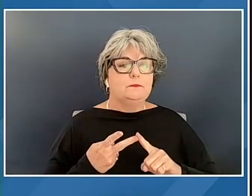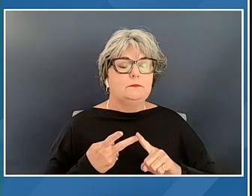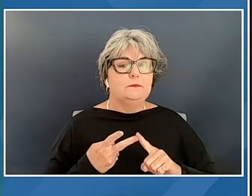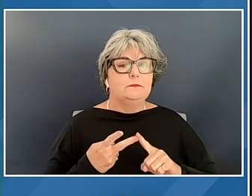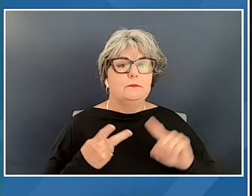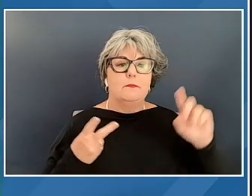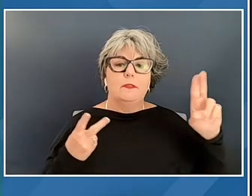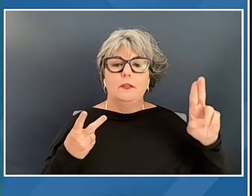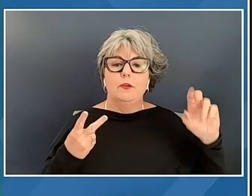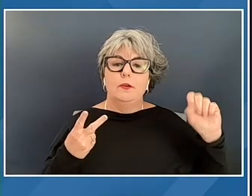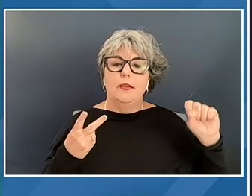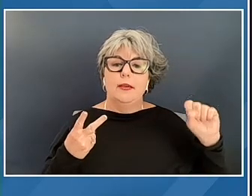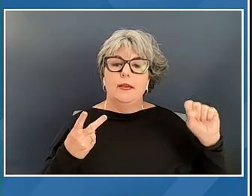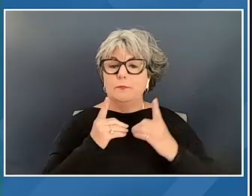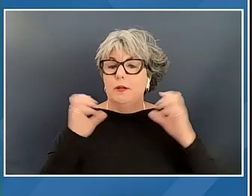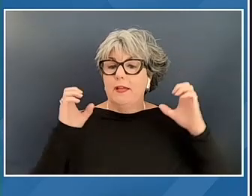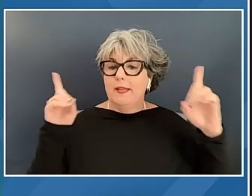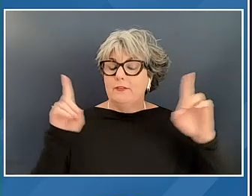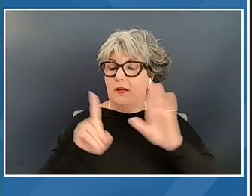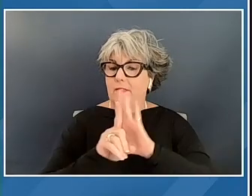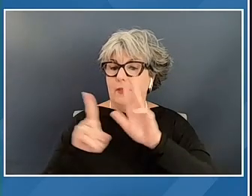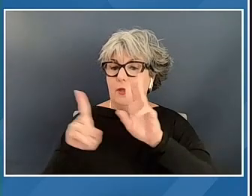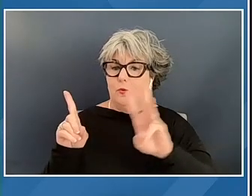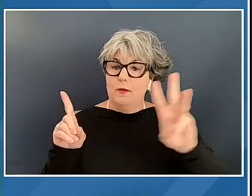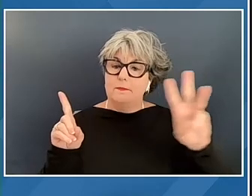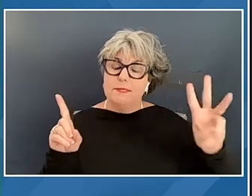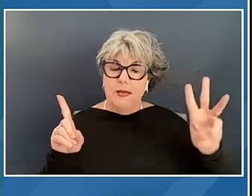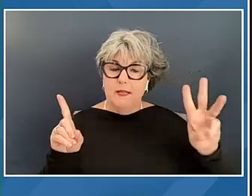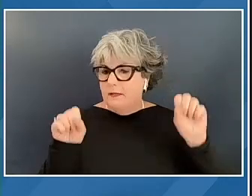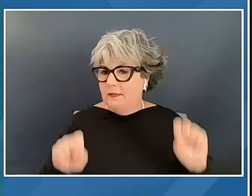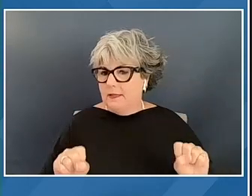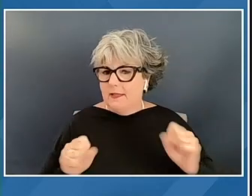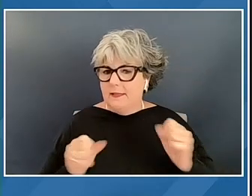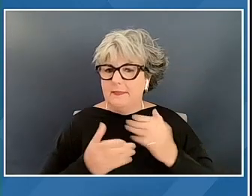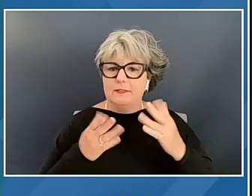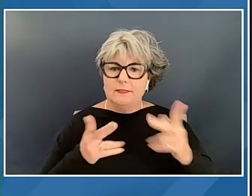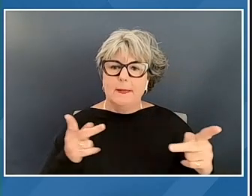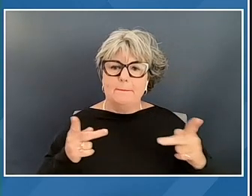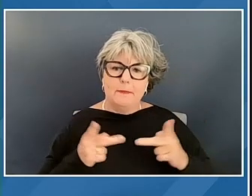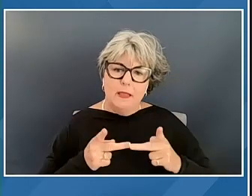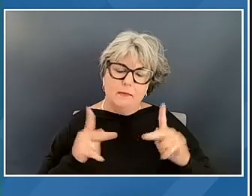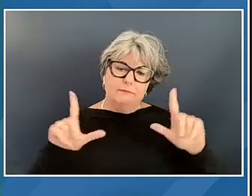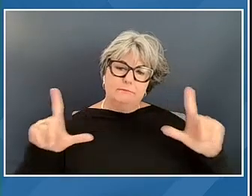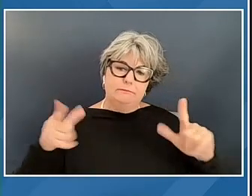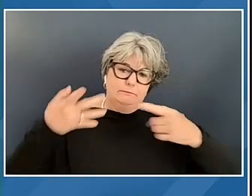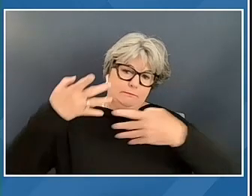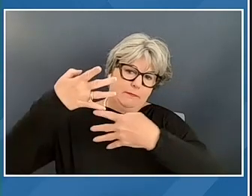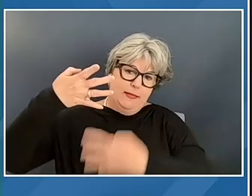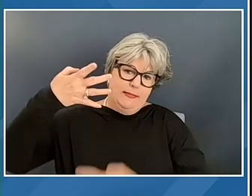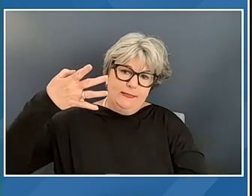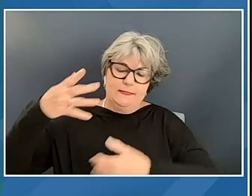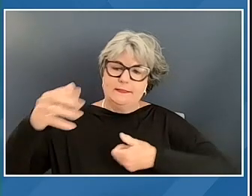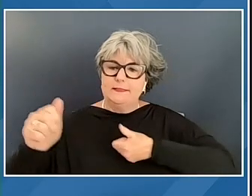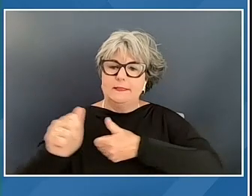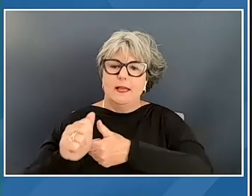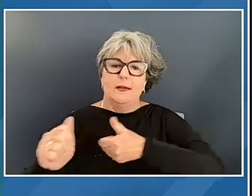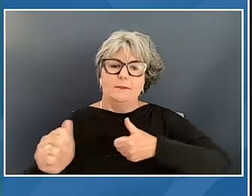of Education website, could there be some place where that list is updated as folks